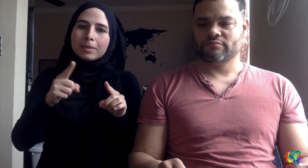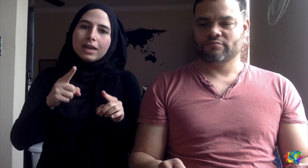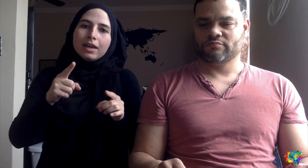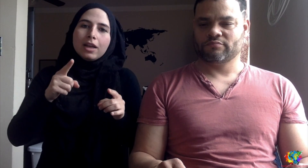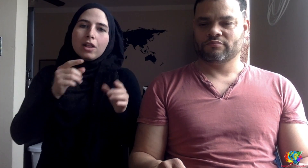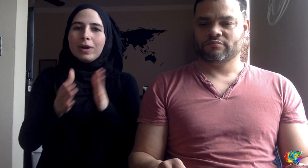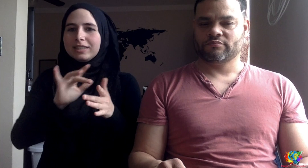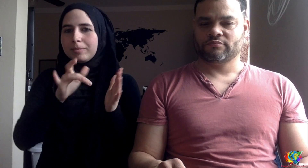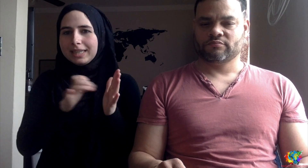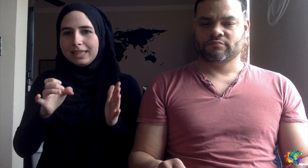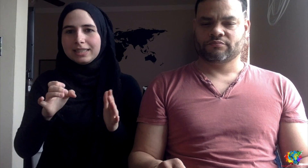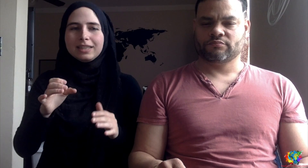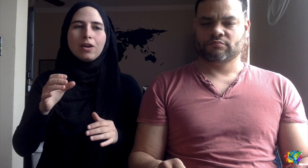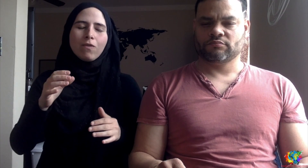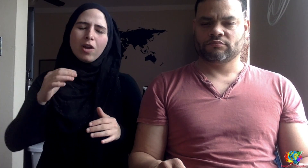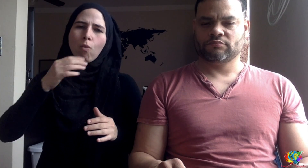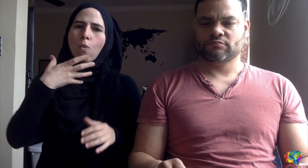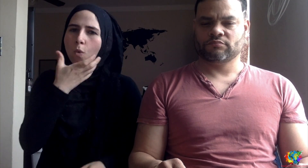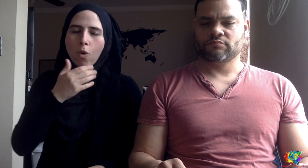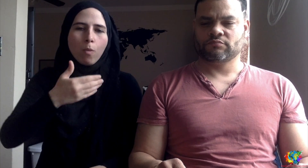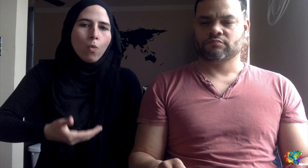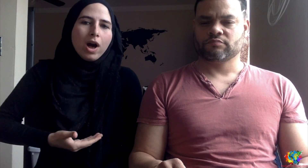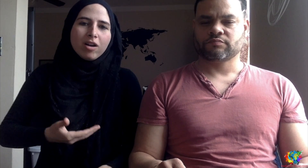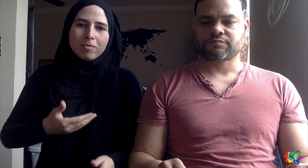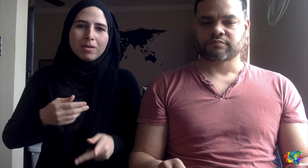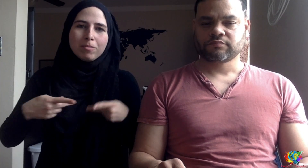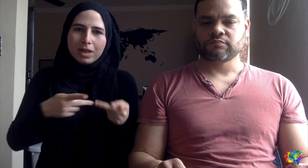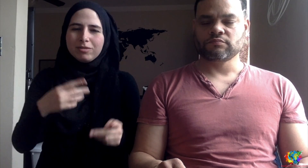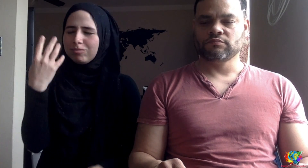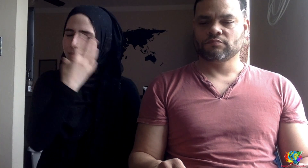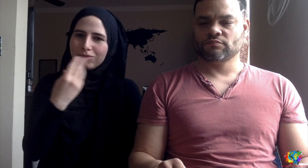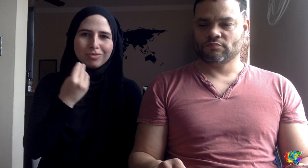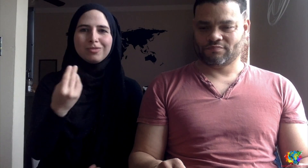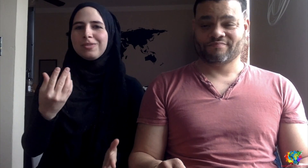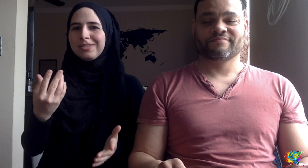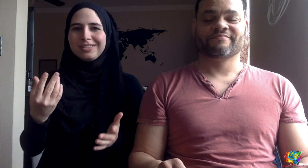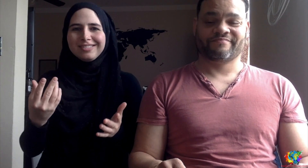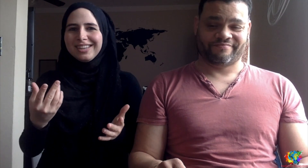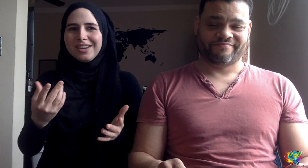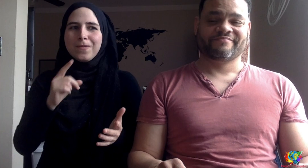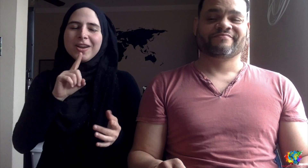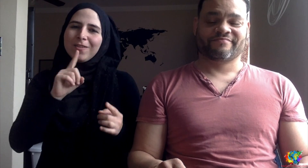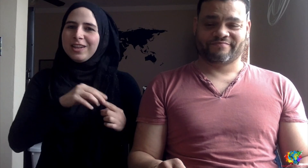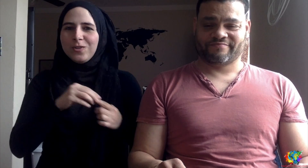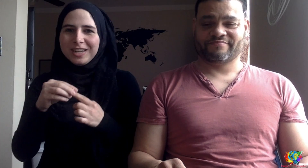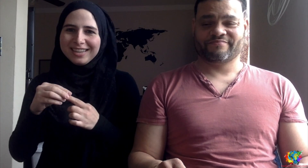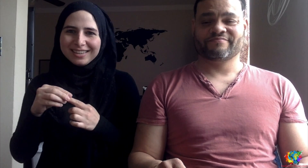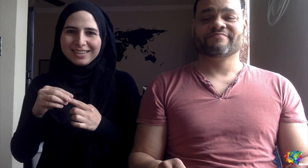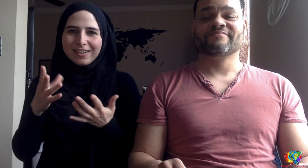Zee: But the rest of Middle East is very welcoming and so beautiful. It's really unique